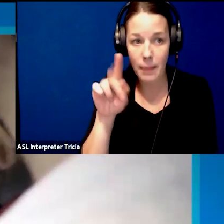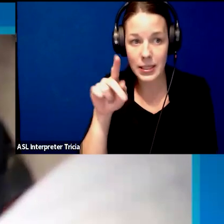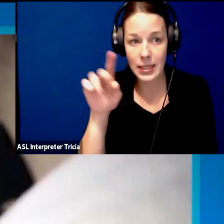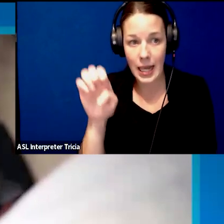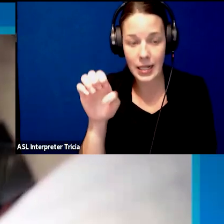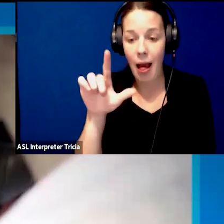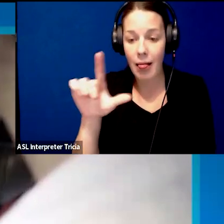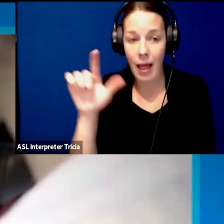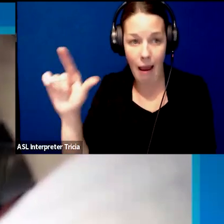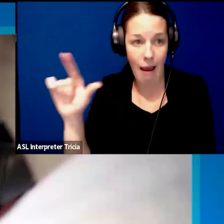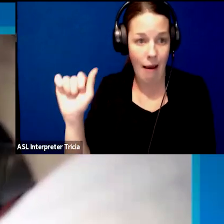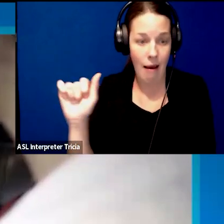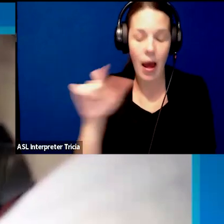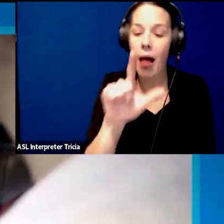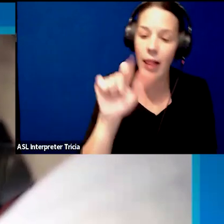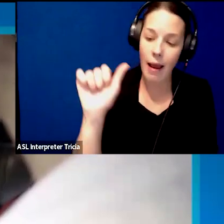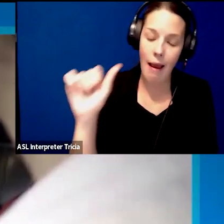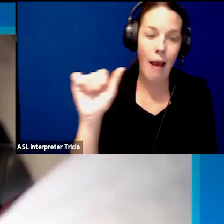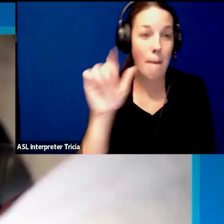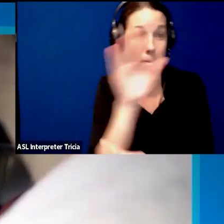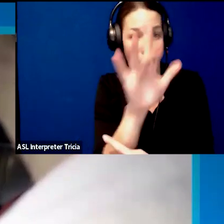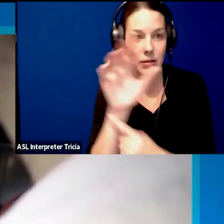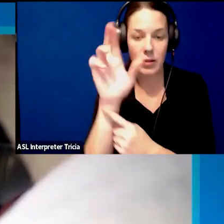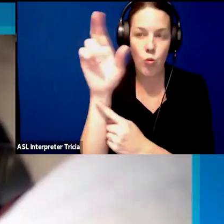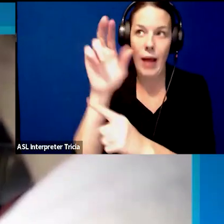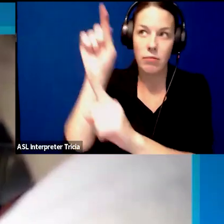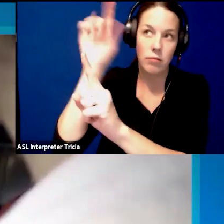in the screen's upper right hand corner and fill in the required information.